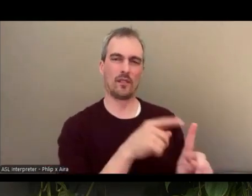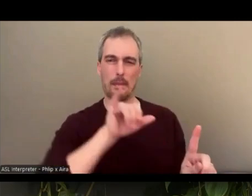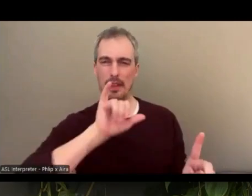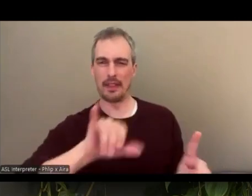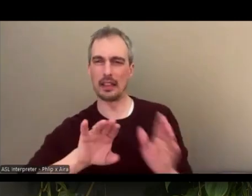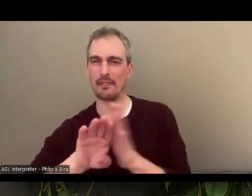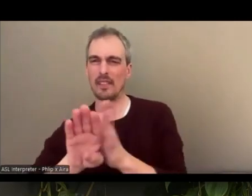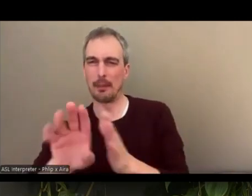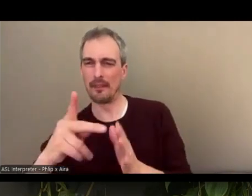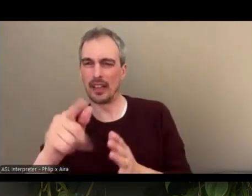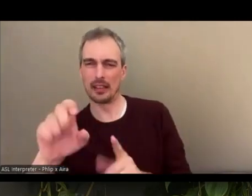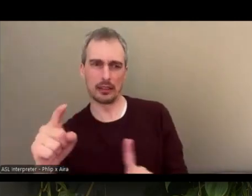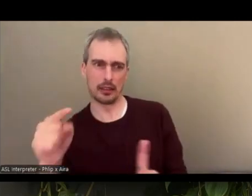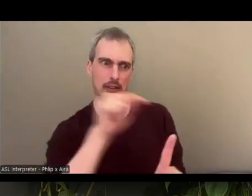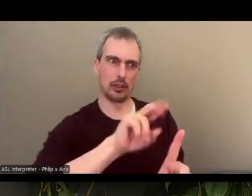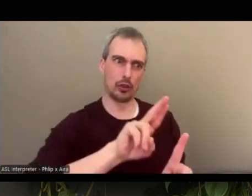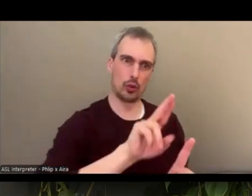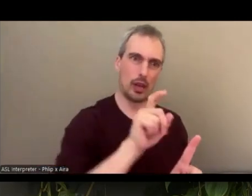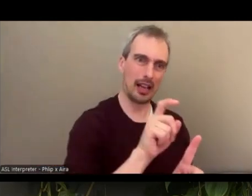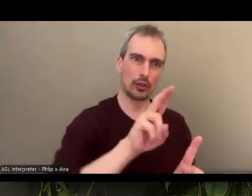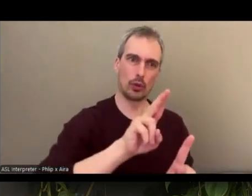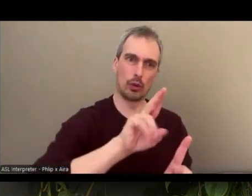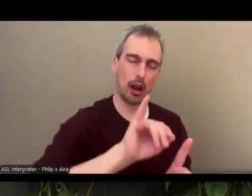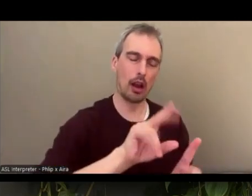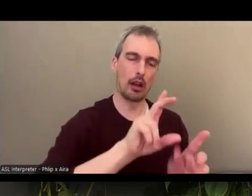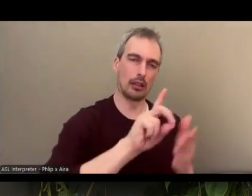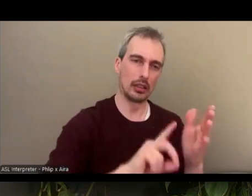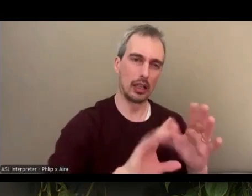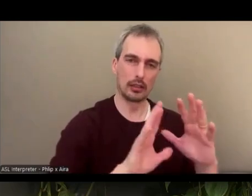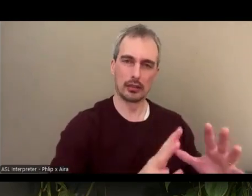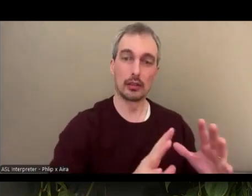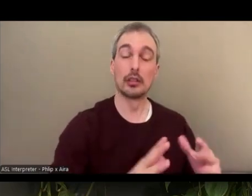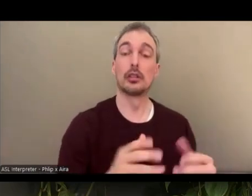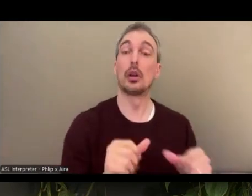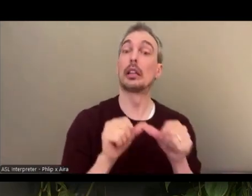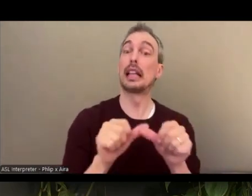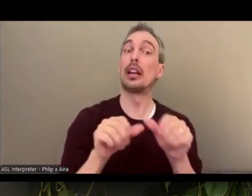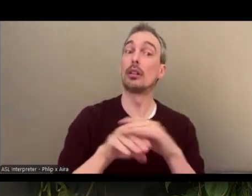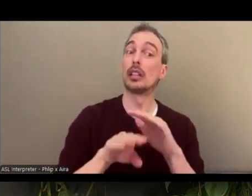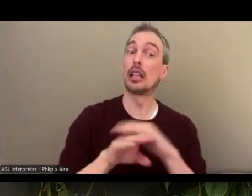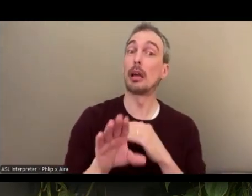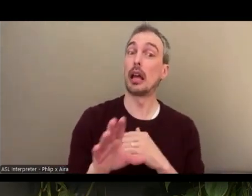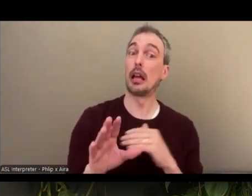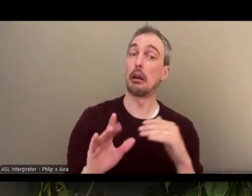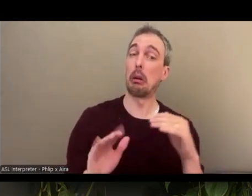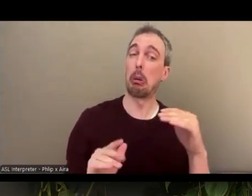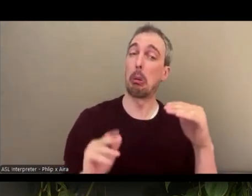So continuous accessibility gets us part of the way there but not 100% complete. That's another 8 points.